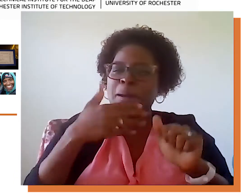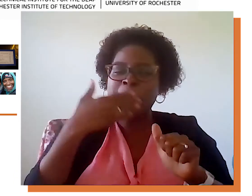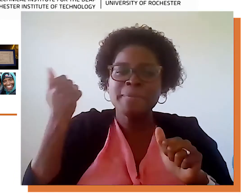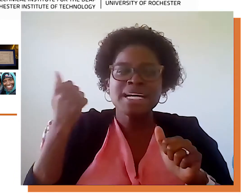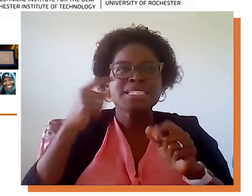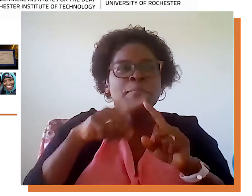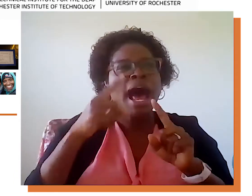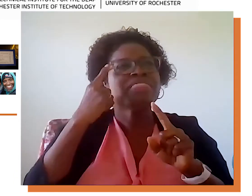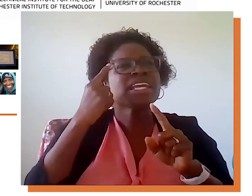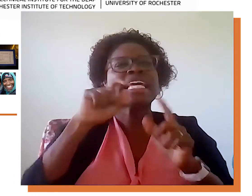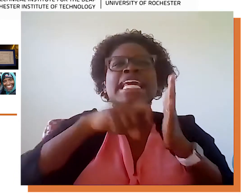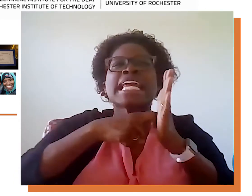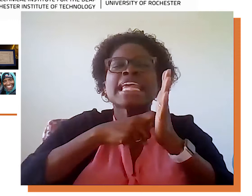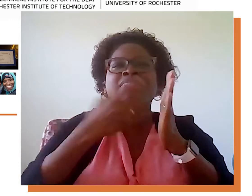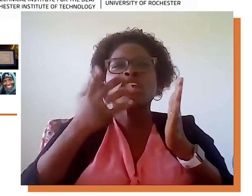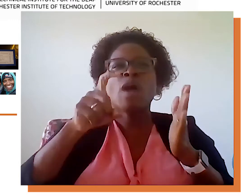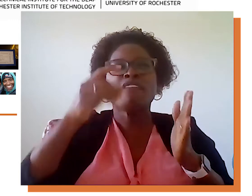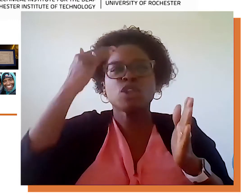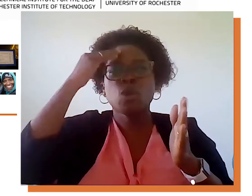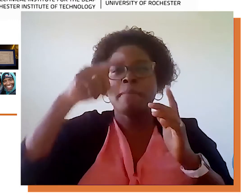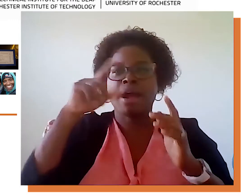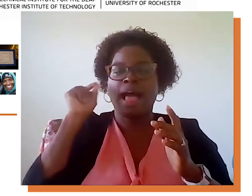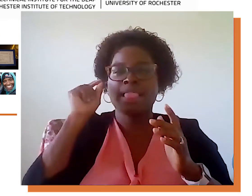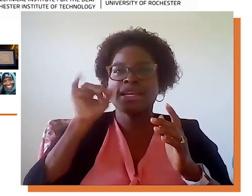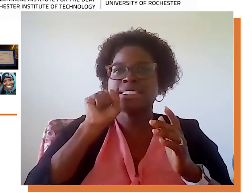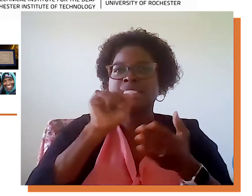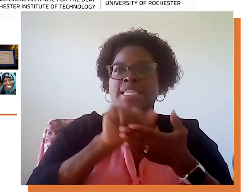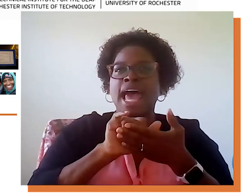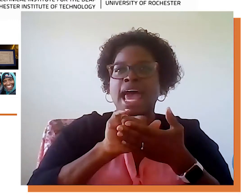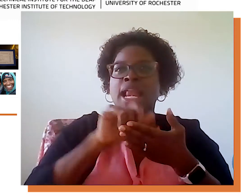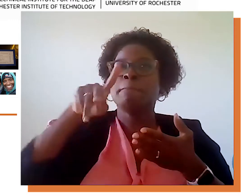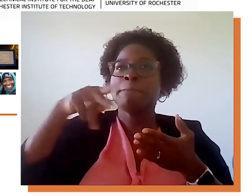It's difficult to squeeze it all into a few points.